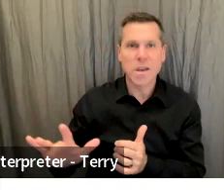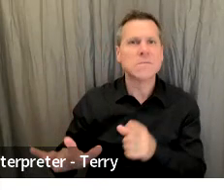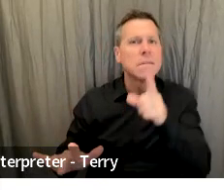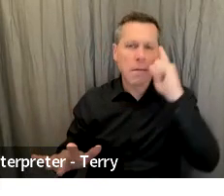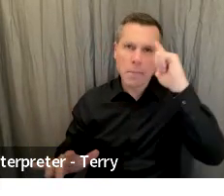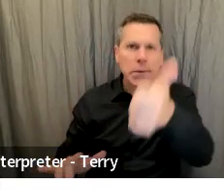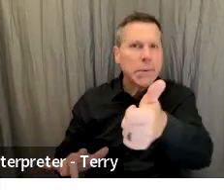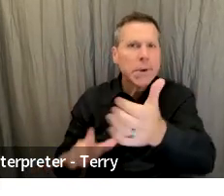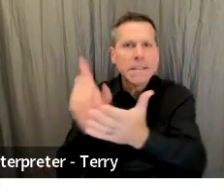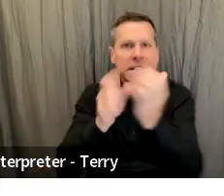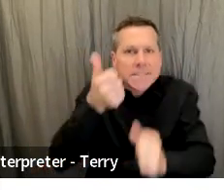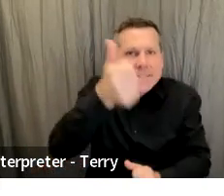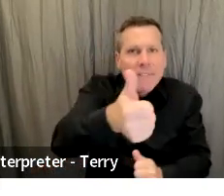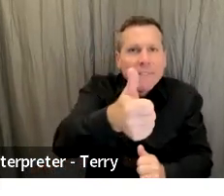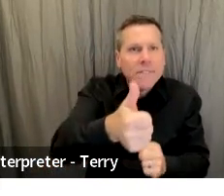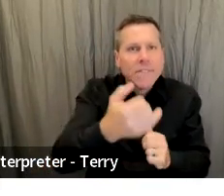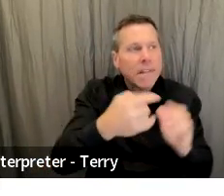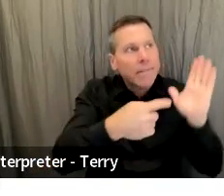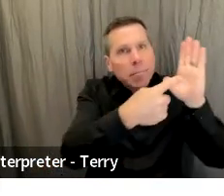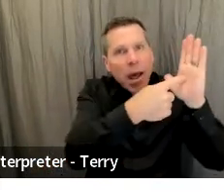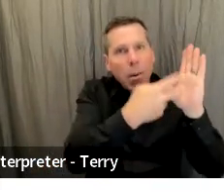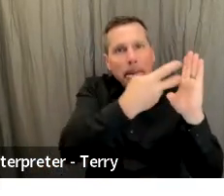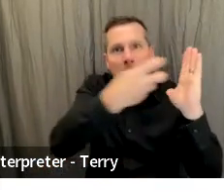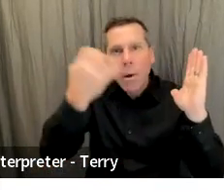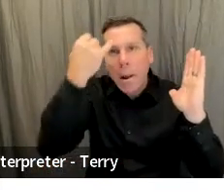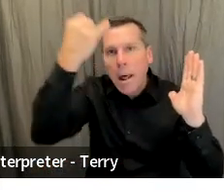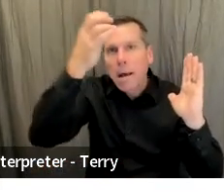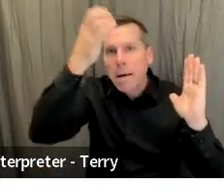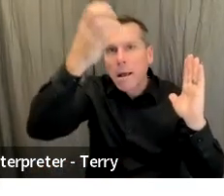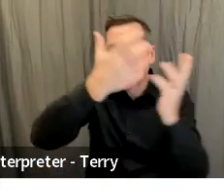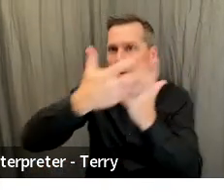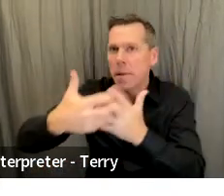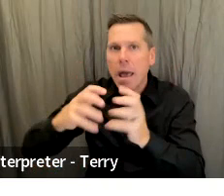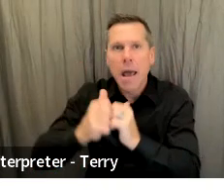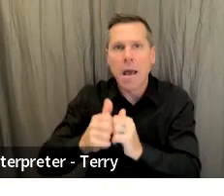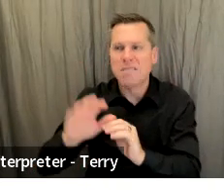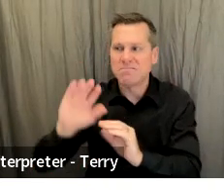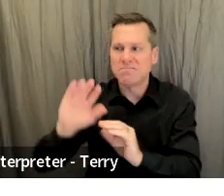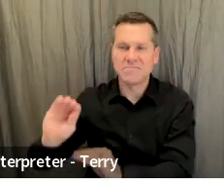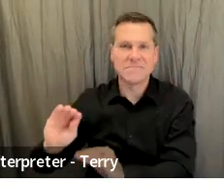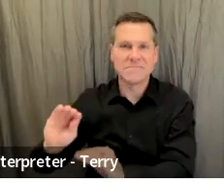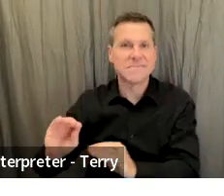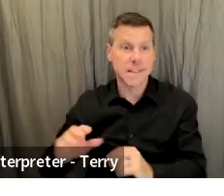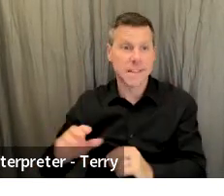And we really wanted to make sure that everyone had something that they would need to run the class,